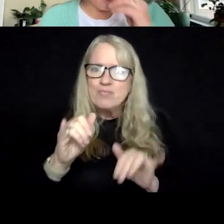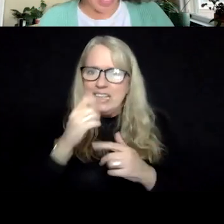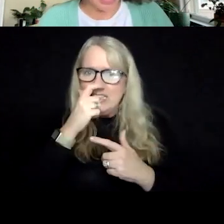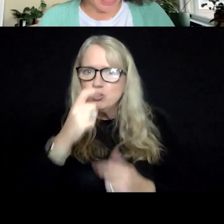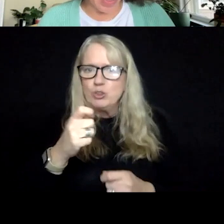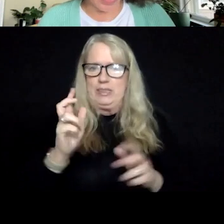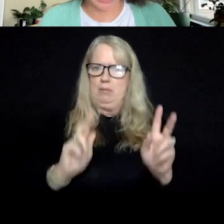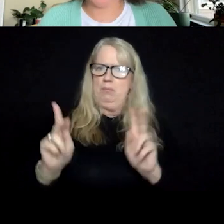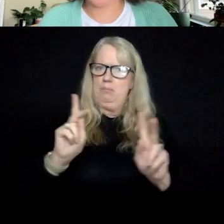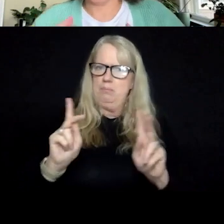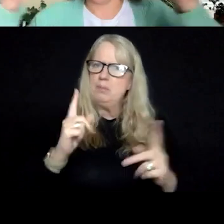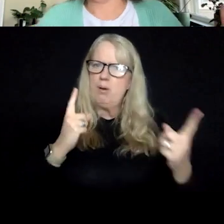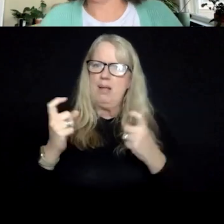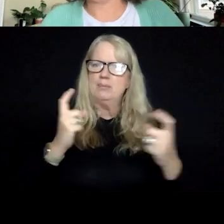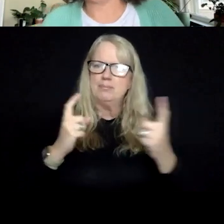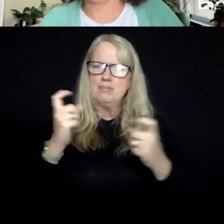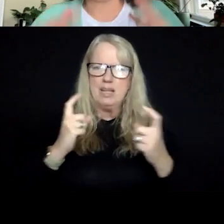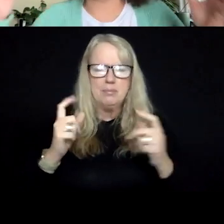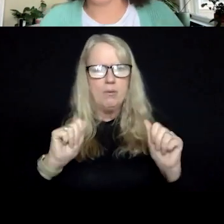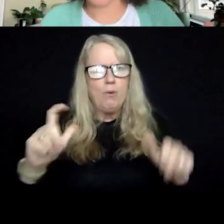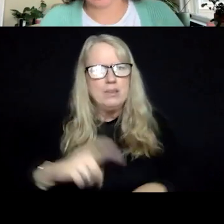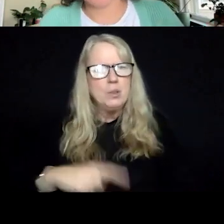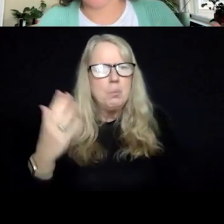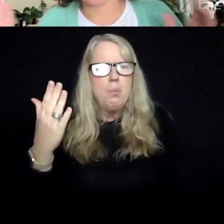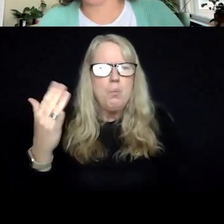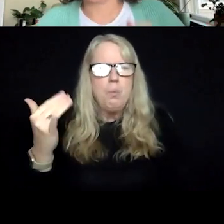PEOPLE ASK ME ALL OF THE TIME WHY AREN'T THERE MORE SUB NETWORKS